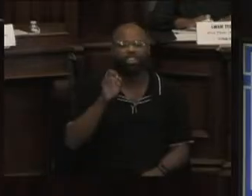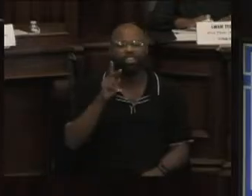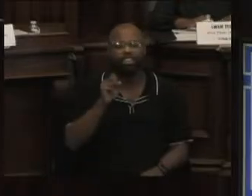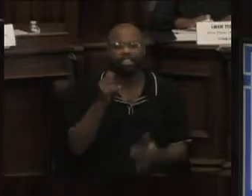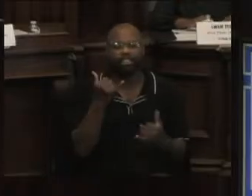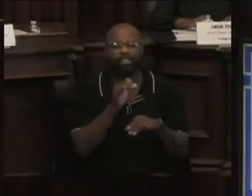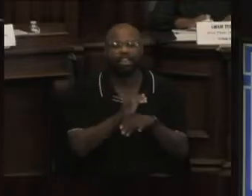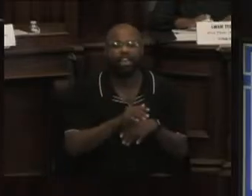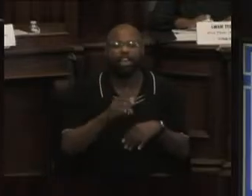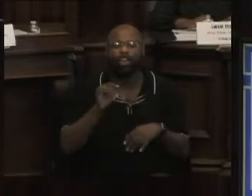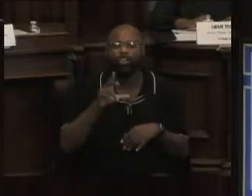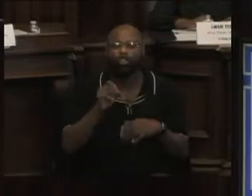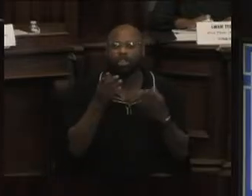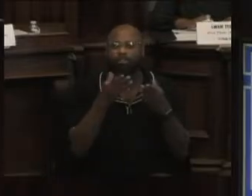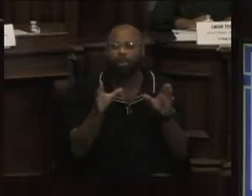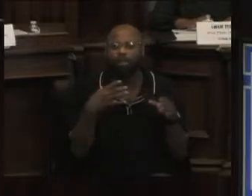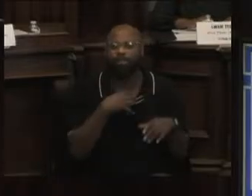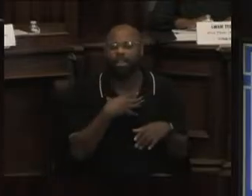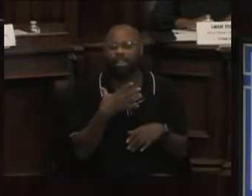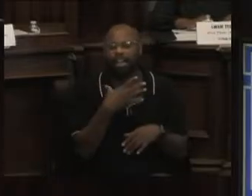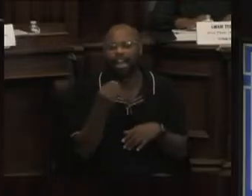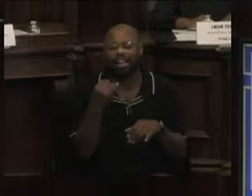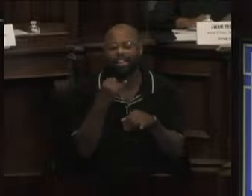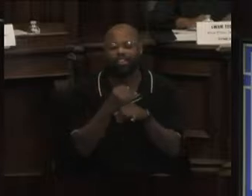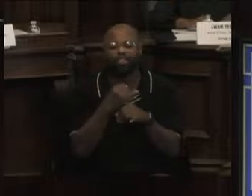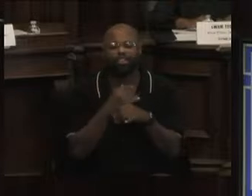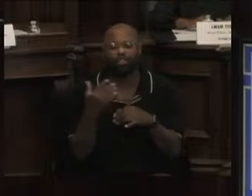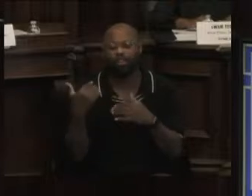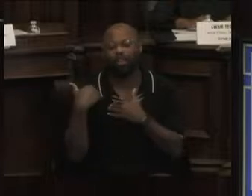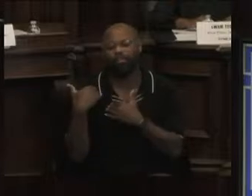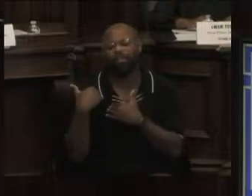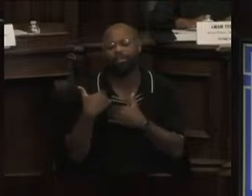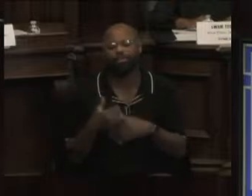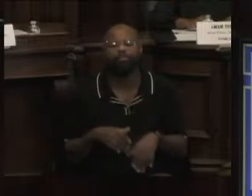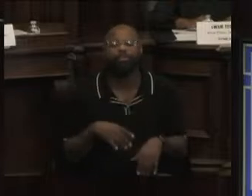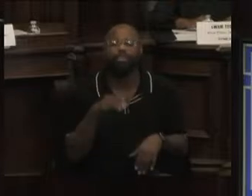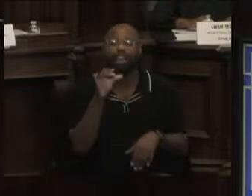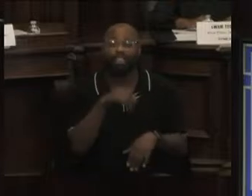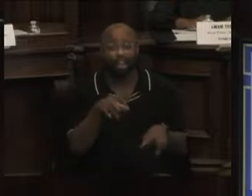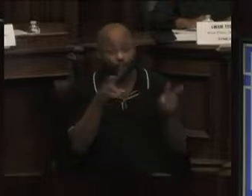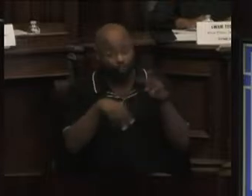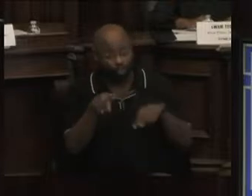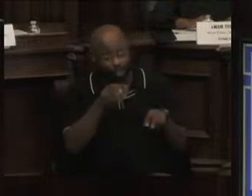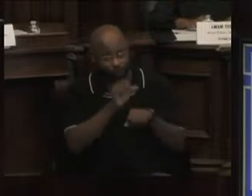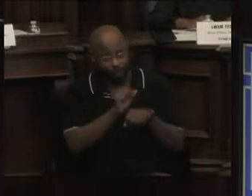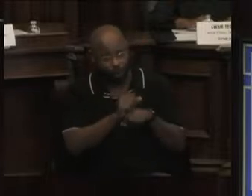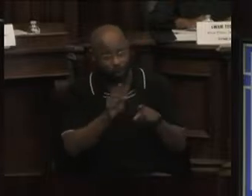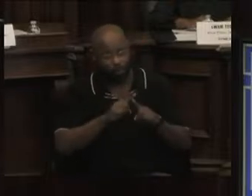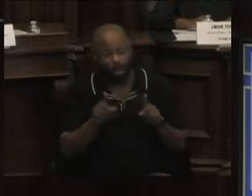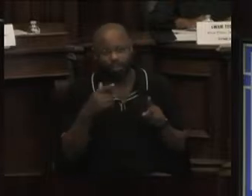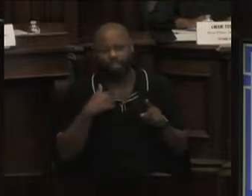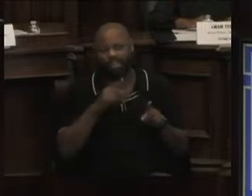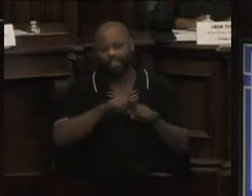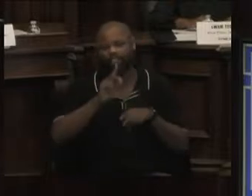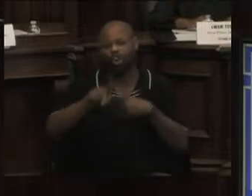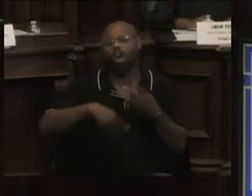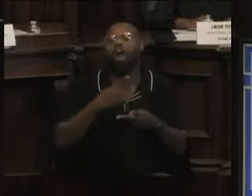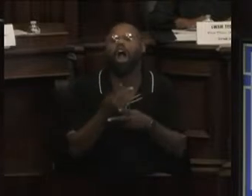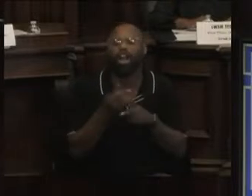technology oversight. You heard that from Sarah Jenks tonight. Trends in public complaints and